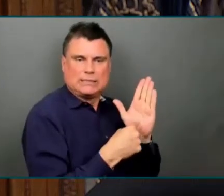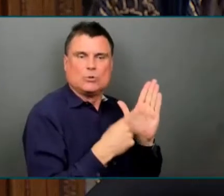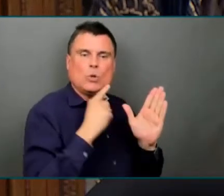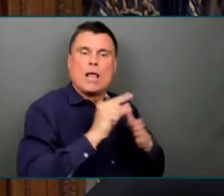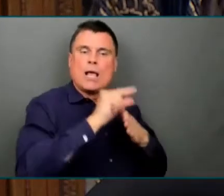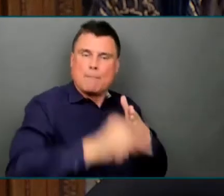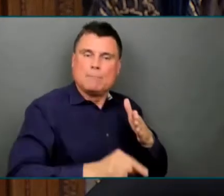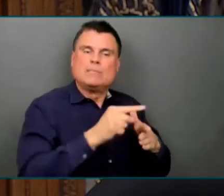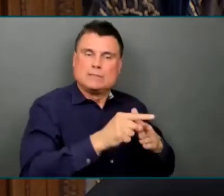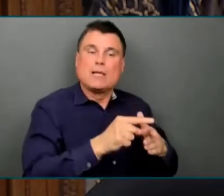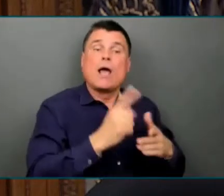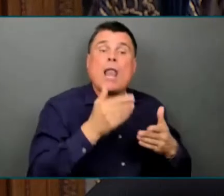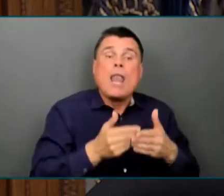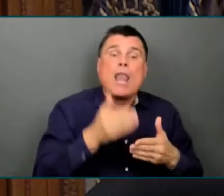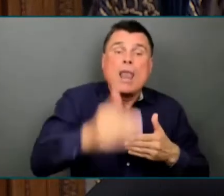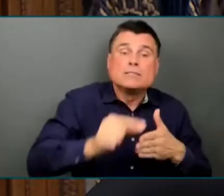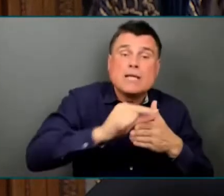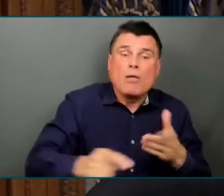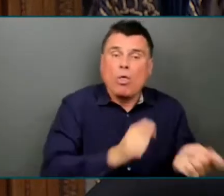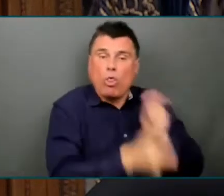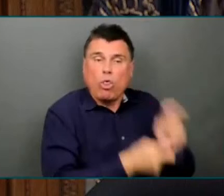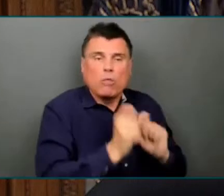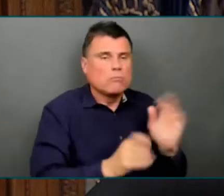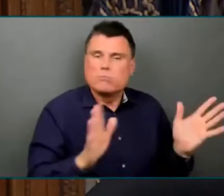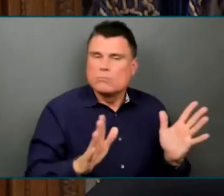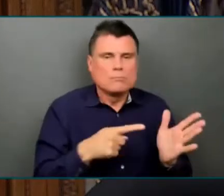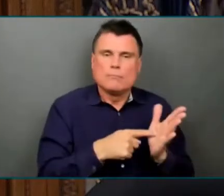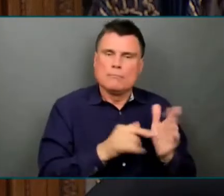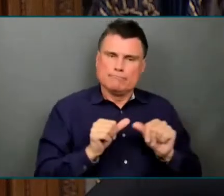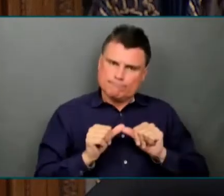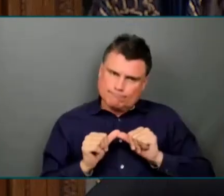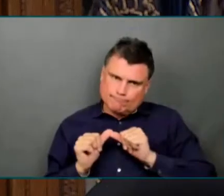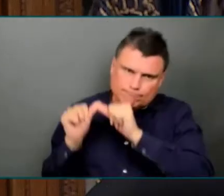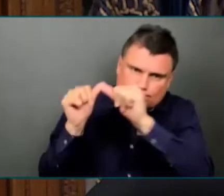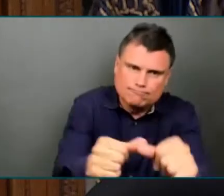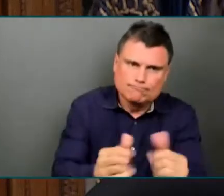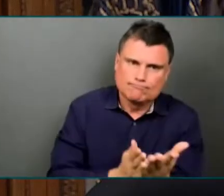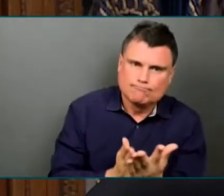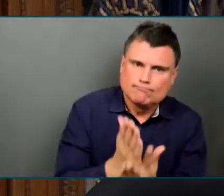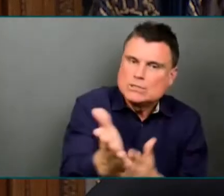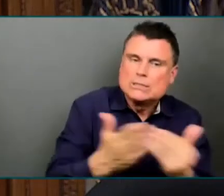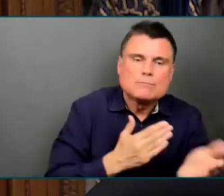address barriers as they arise. This legislation sets out the framework for us to do this.